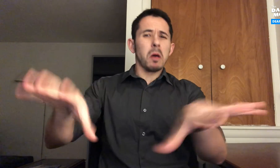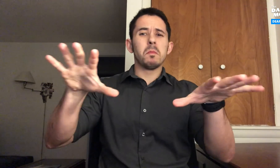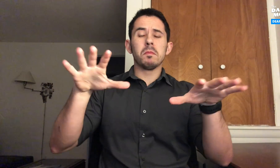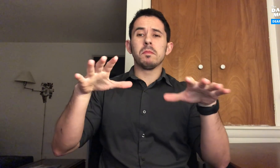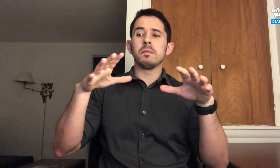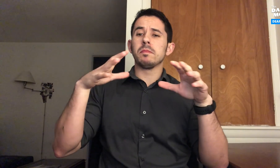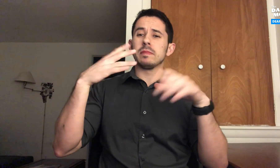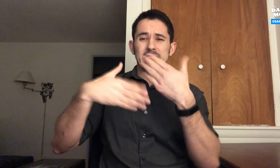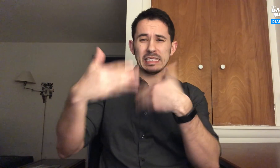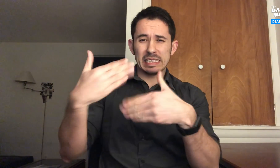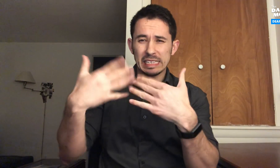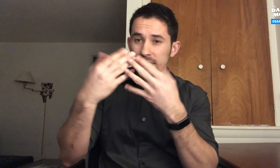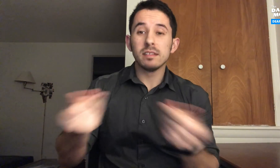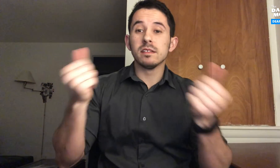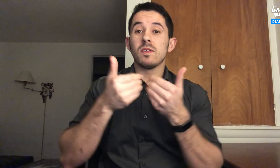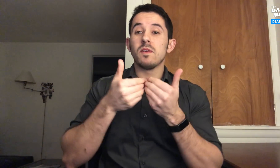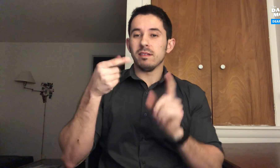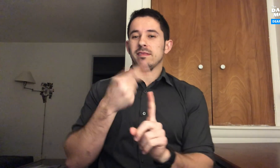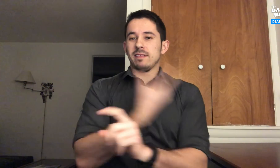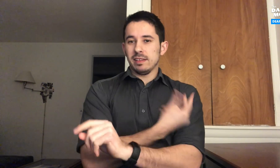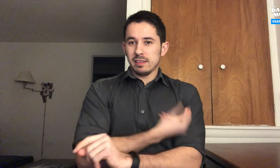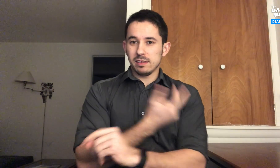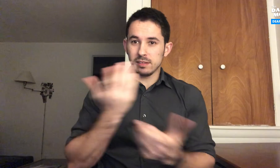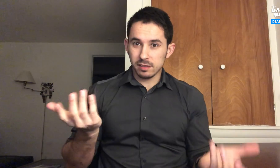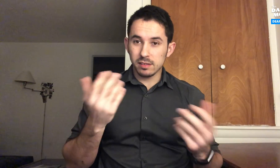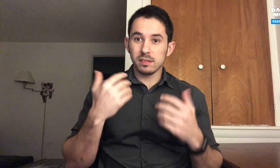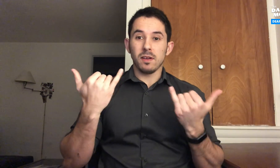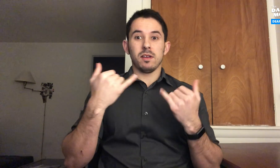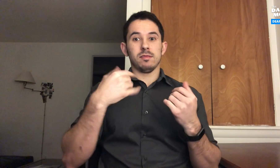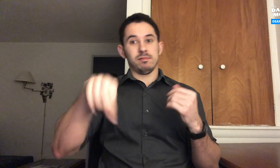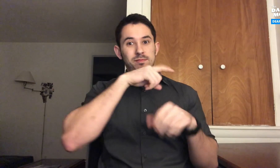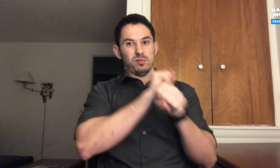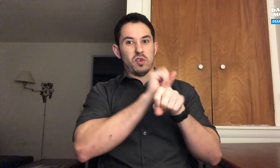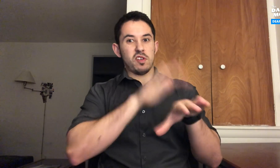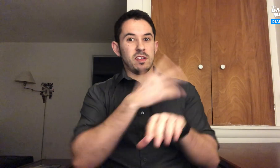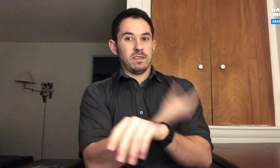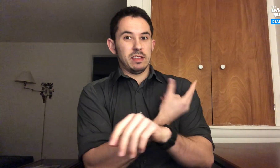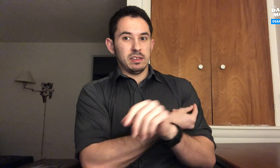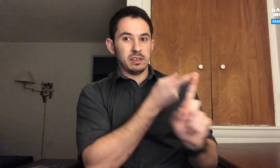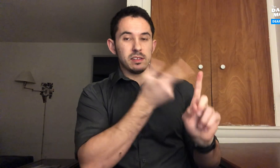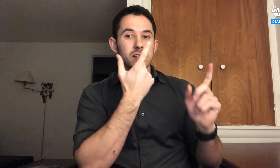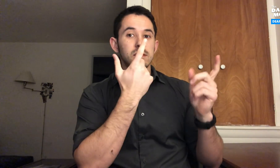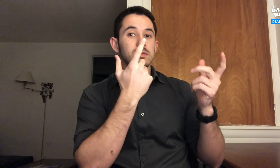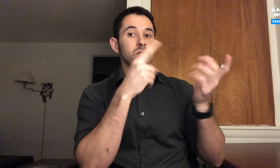spread everywhere, and they were cured or went away from vaccines. Now we are working on developing a vaccine.